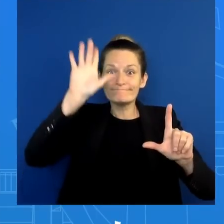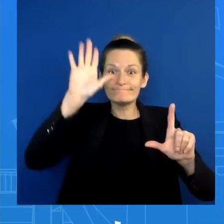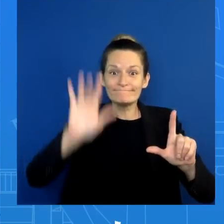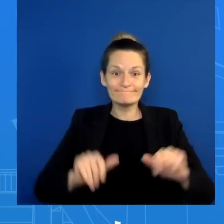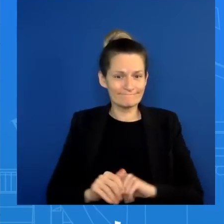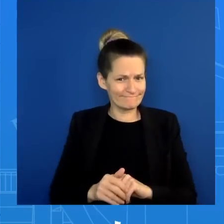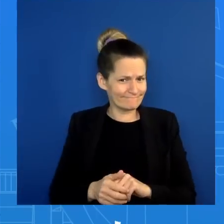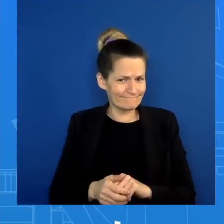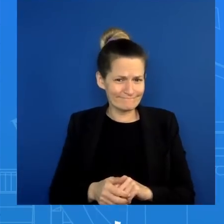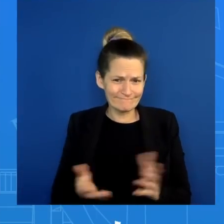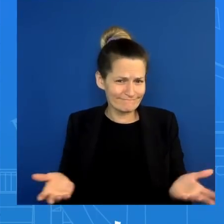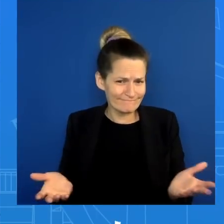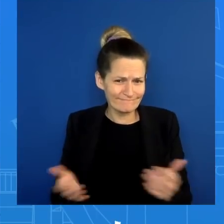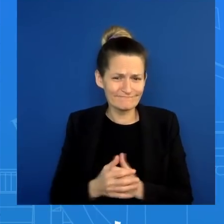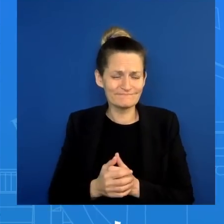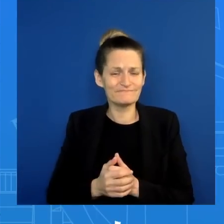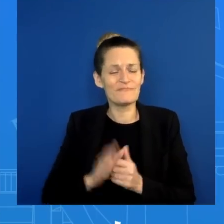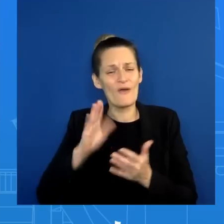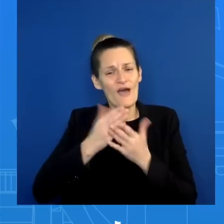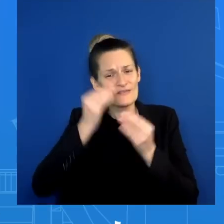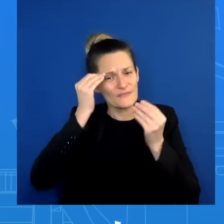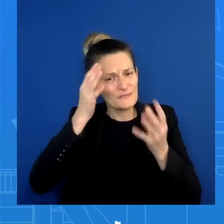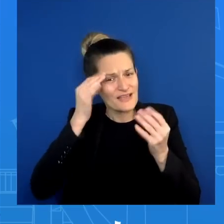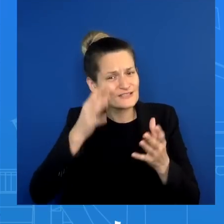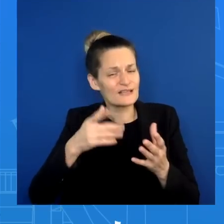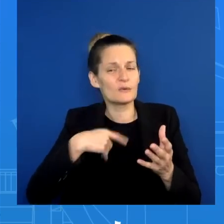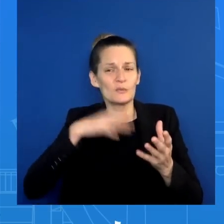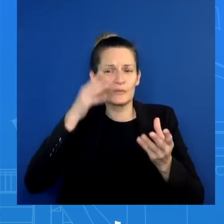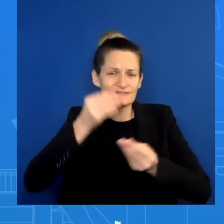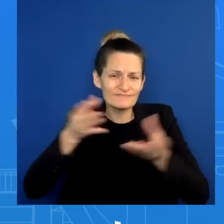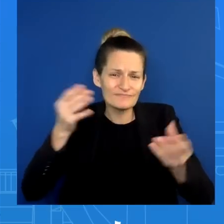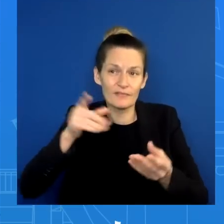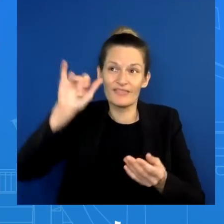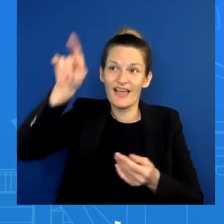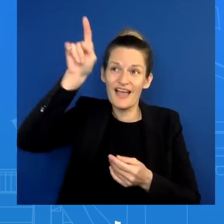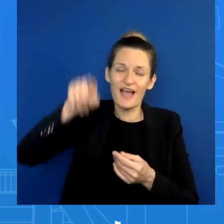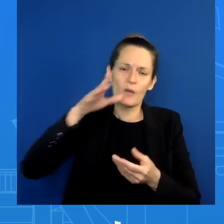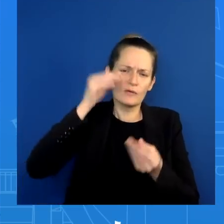The Department of Education has to do their work to get that information out, which they will.